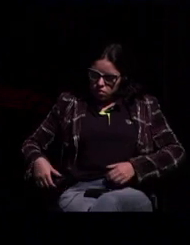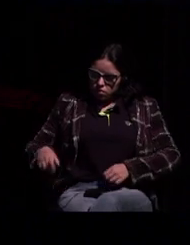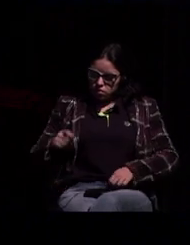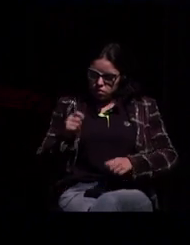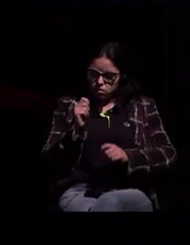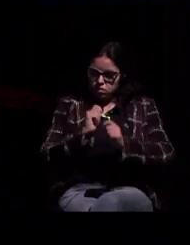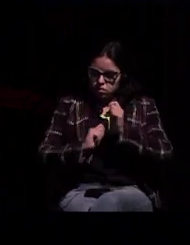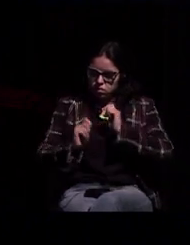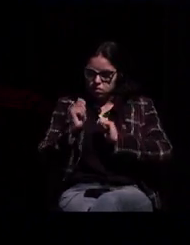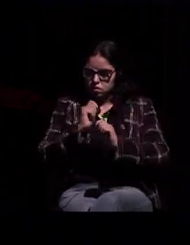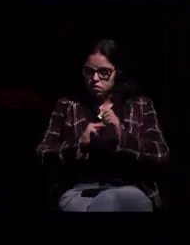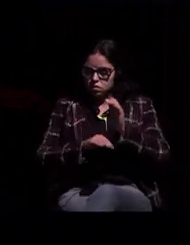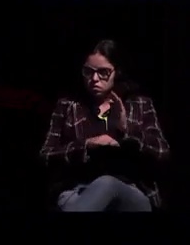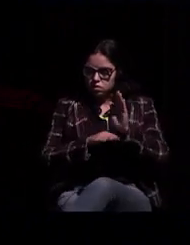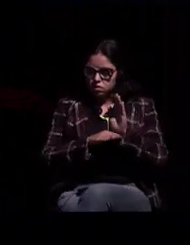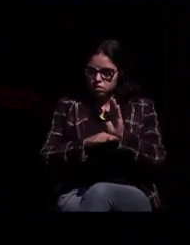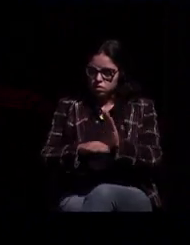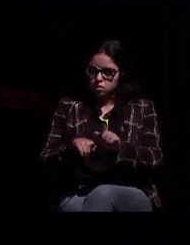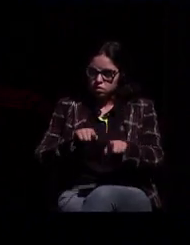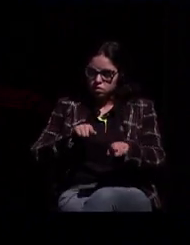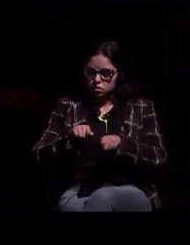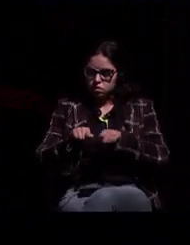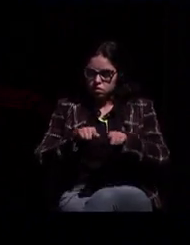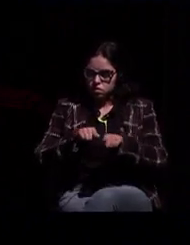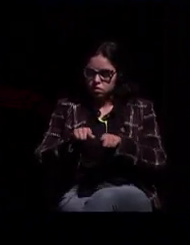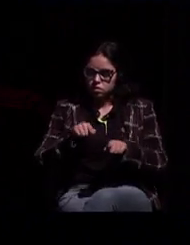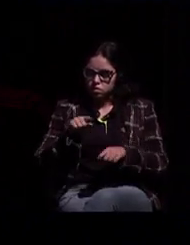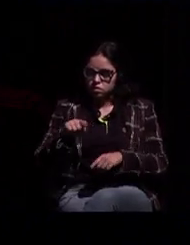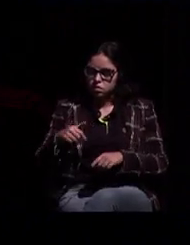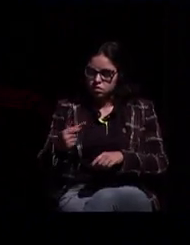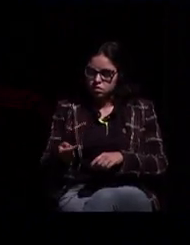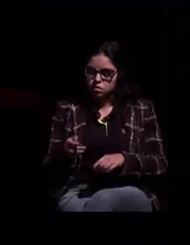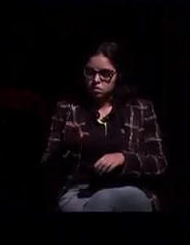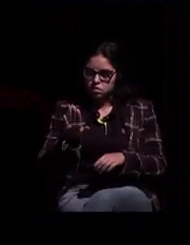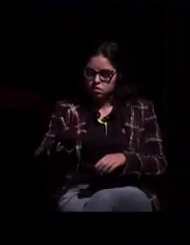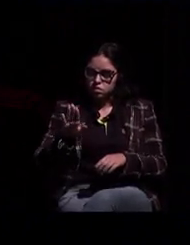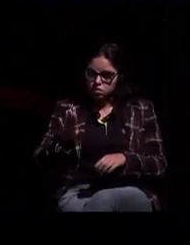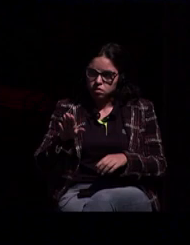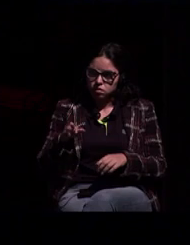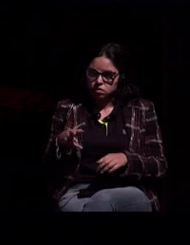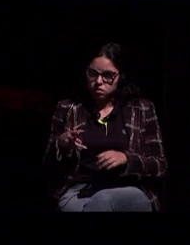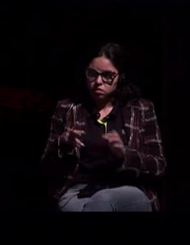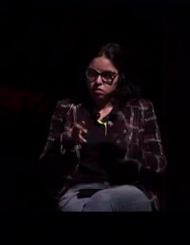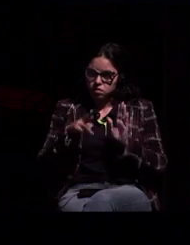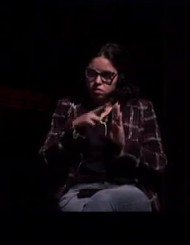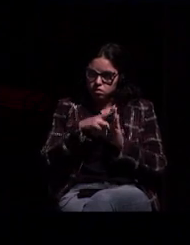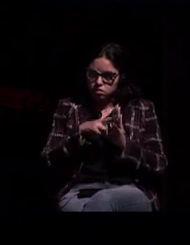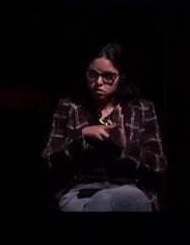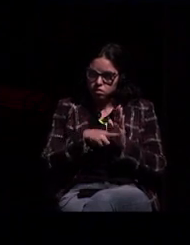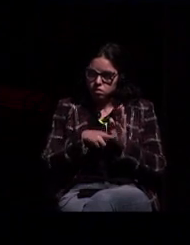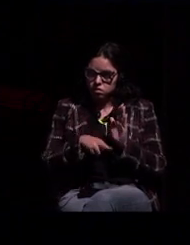and also precariousness to employment relationships.